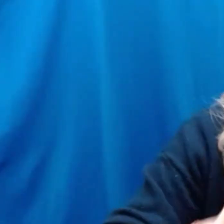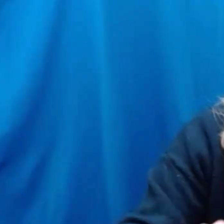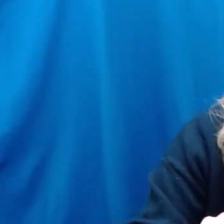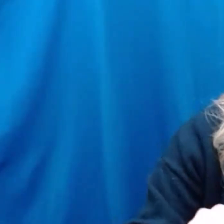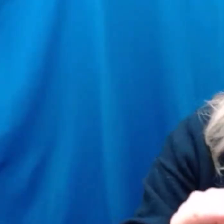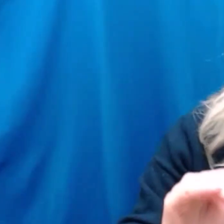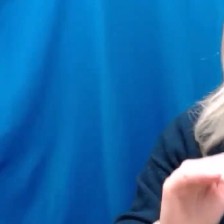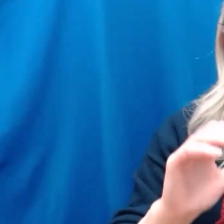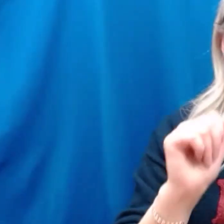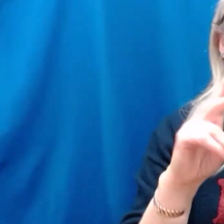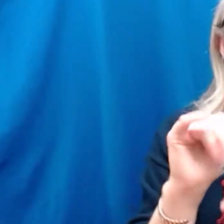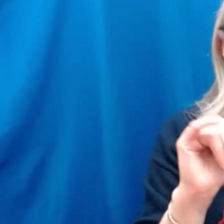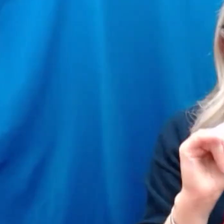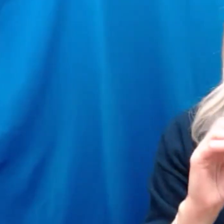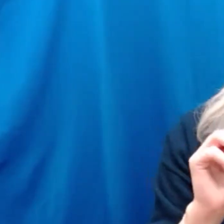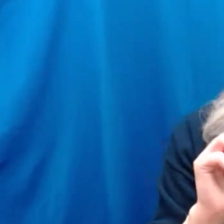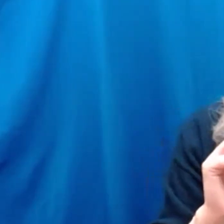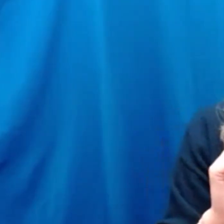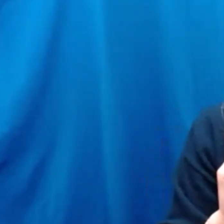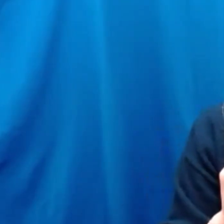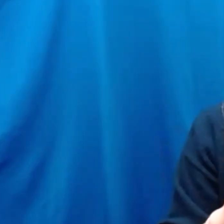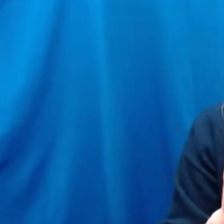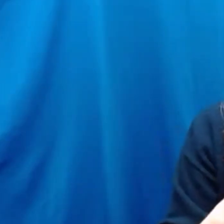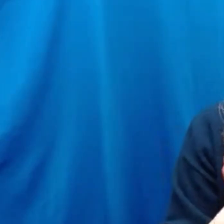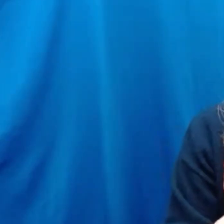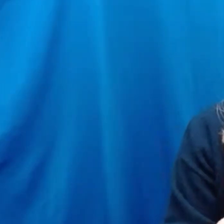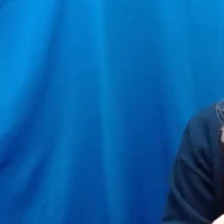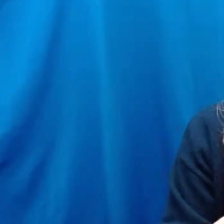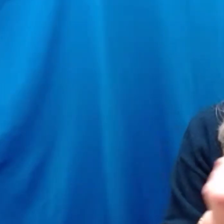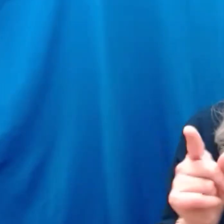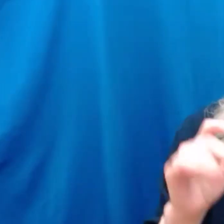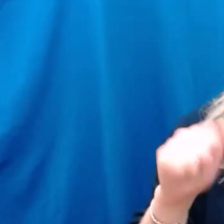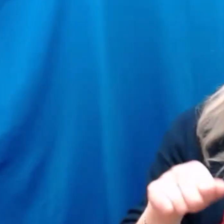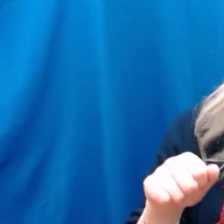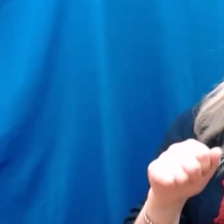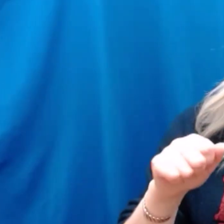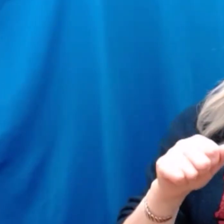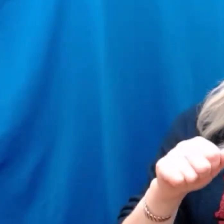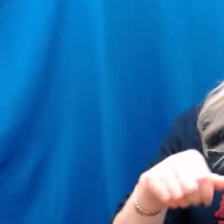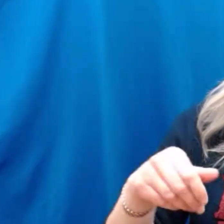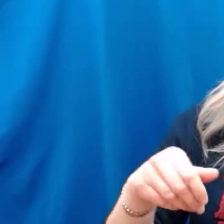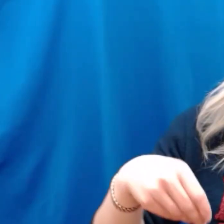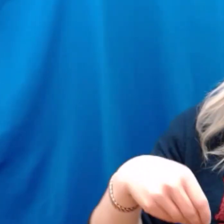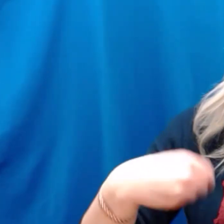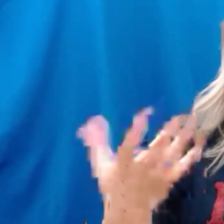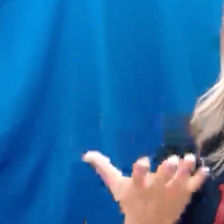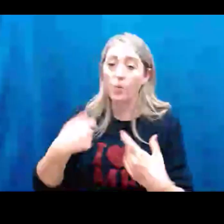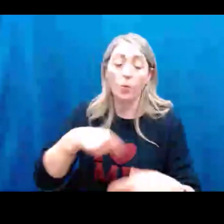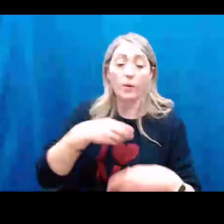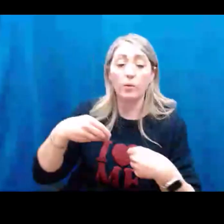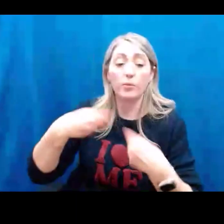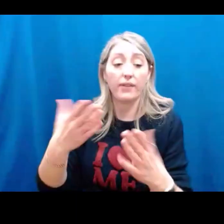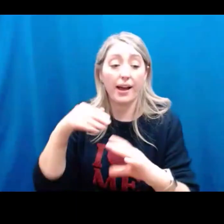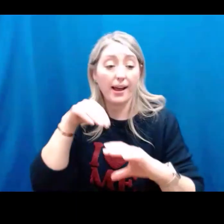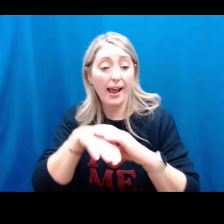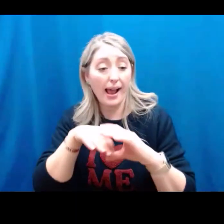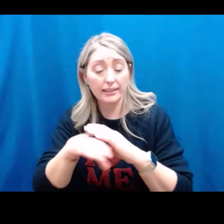just to Kind of give a closing announcement. We have our next session February 25 where we will continue talking about